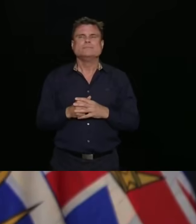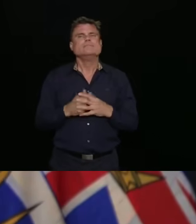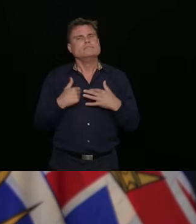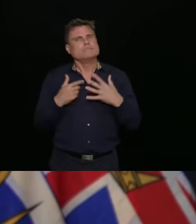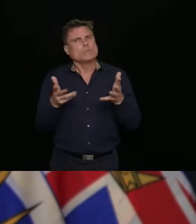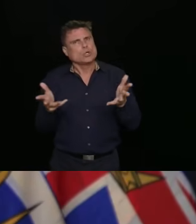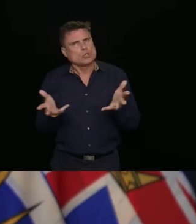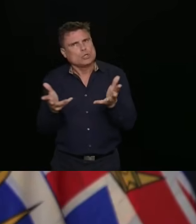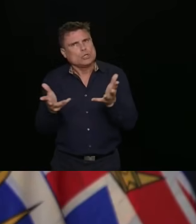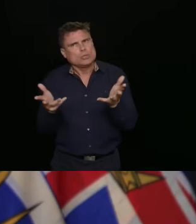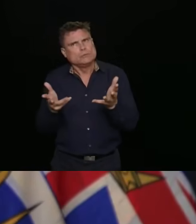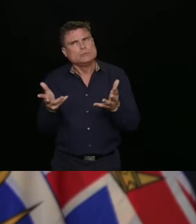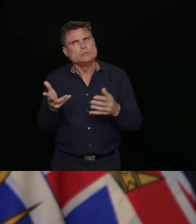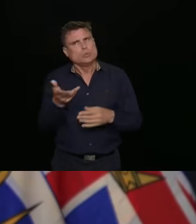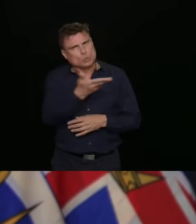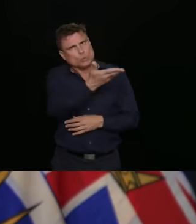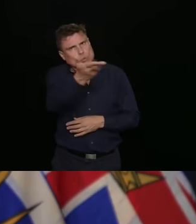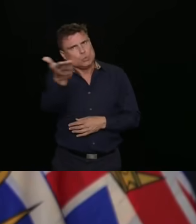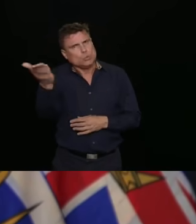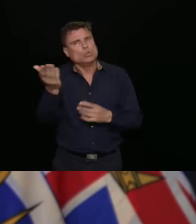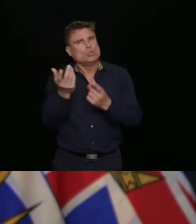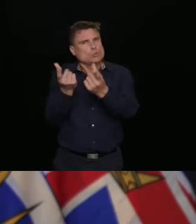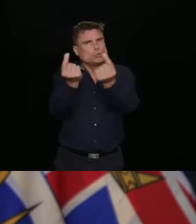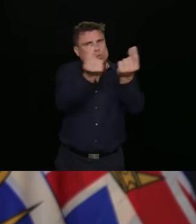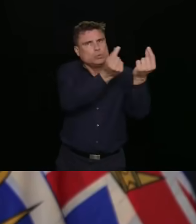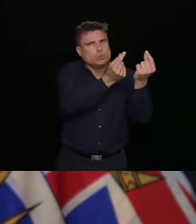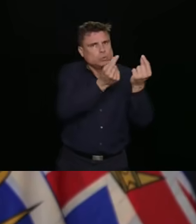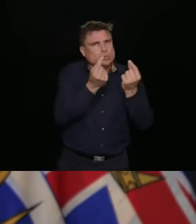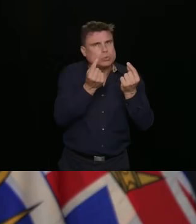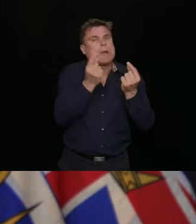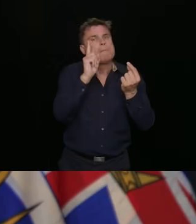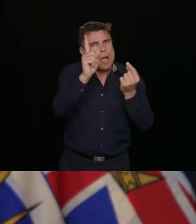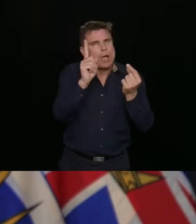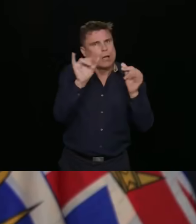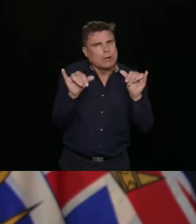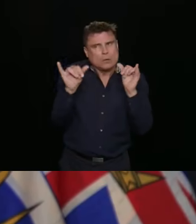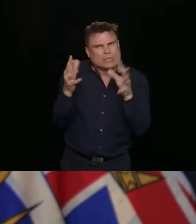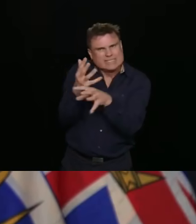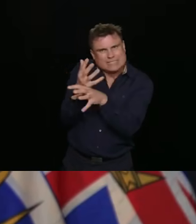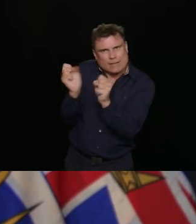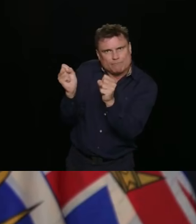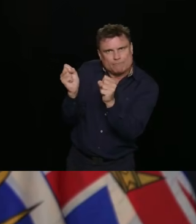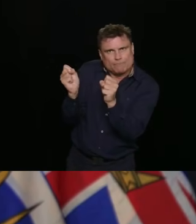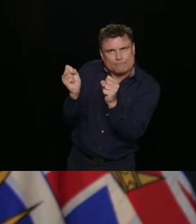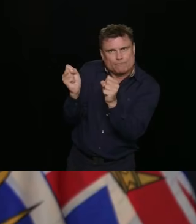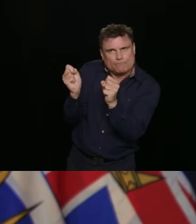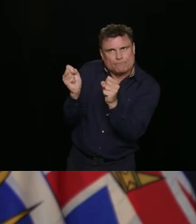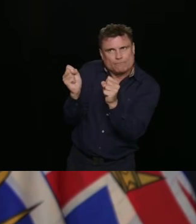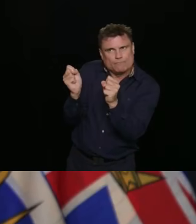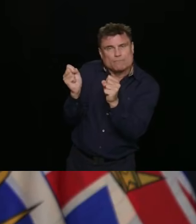sure health care workers have the PPE when and where they need it. We are currently rebuilding our pandemic